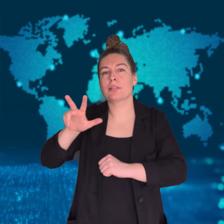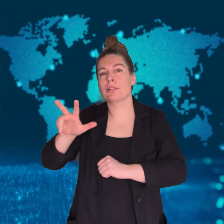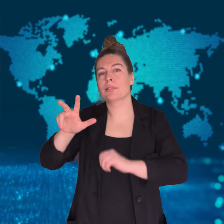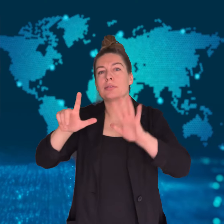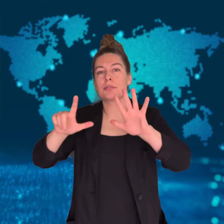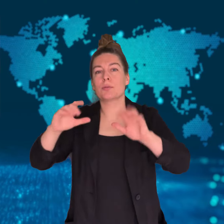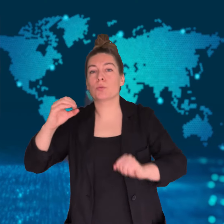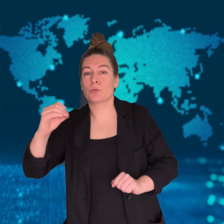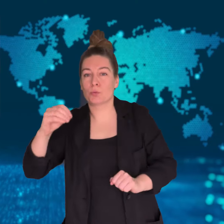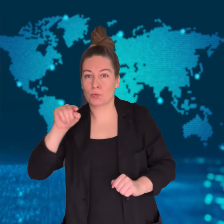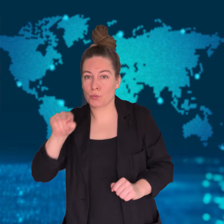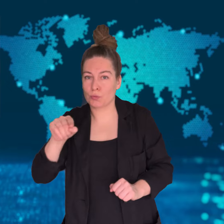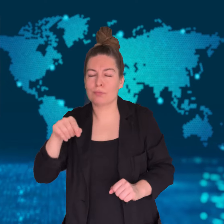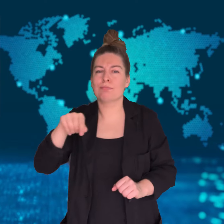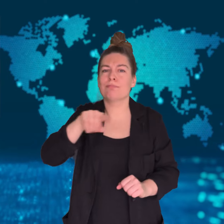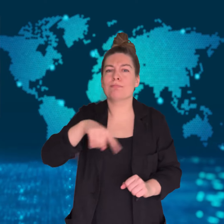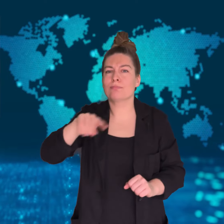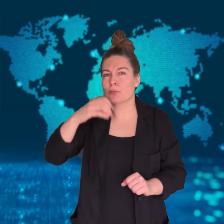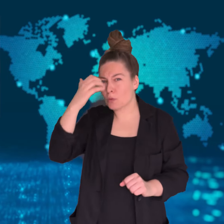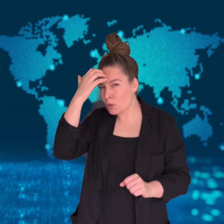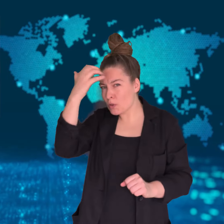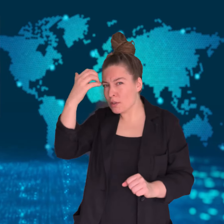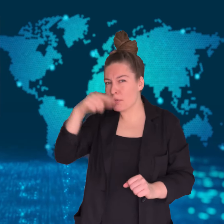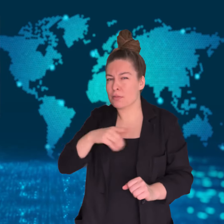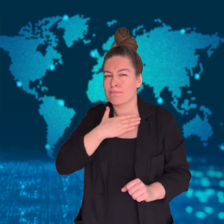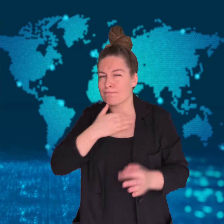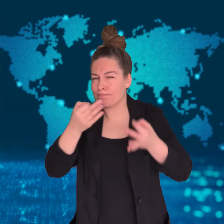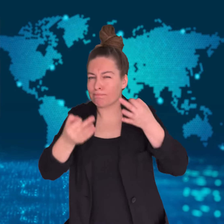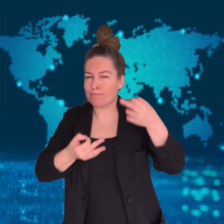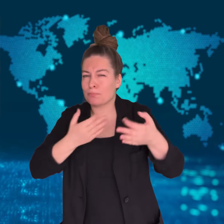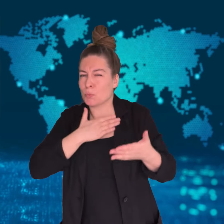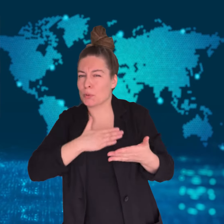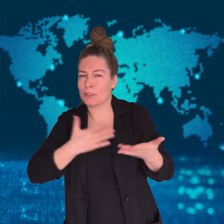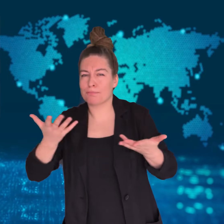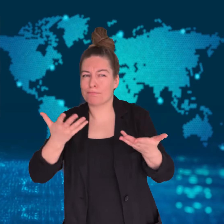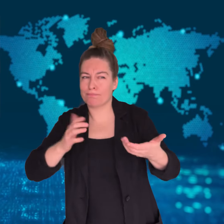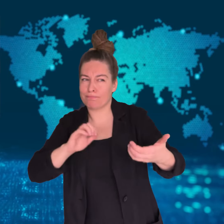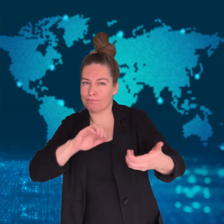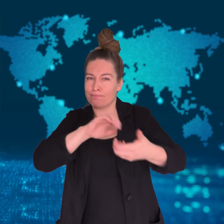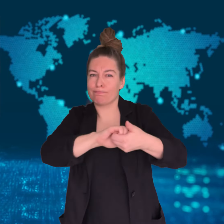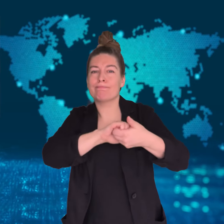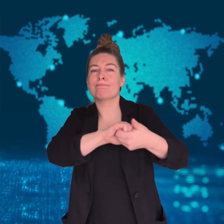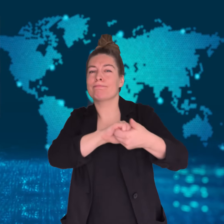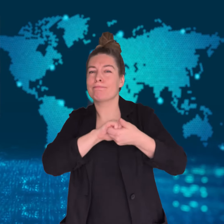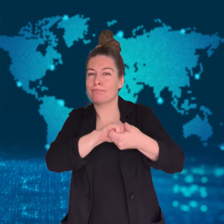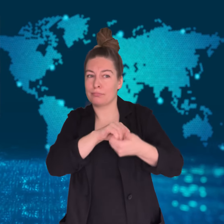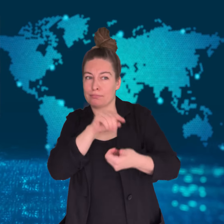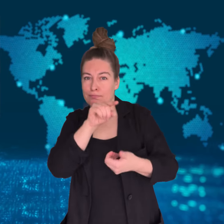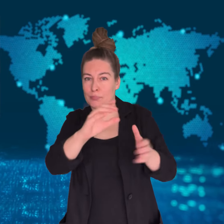The Malaysian government says it is considering working with